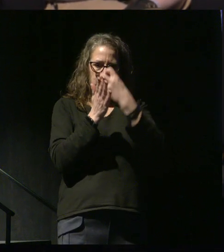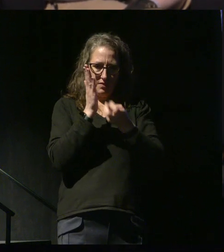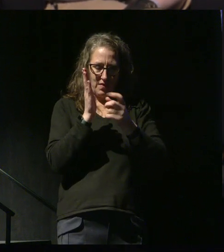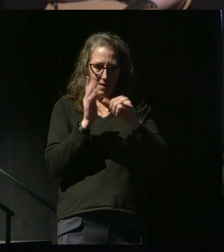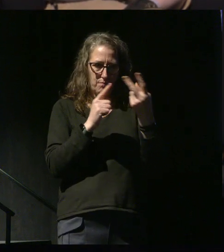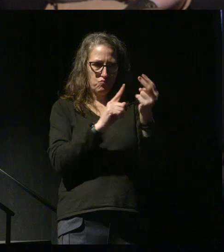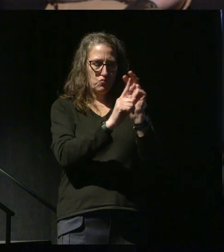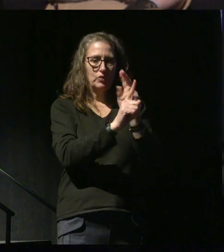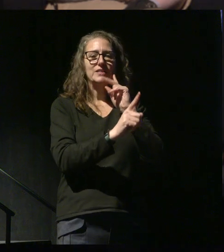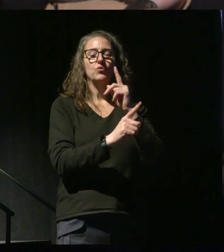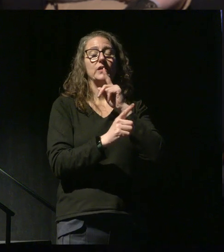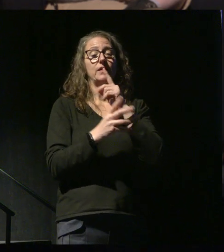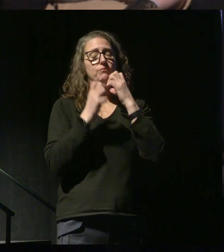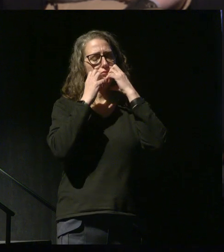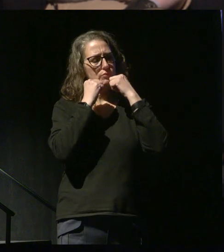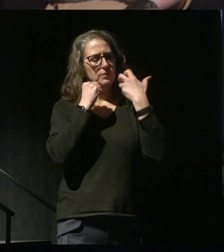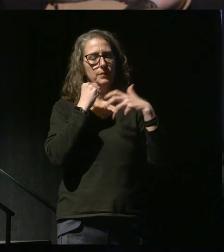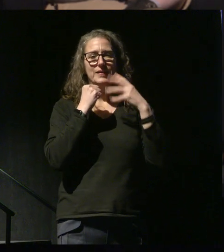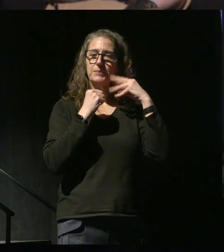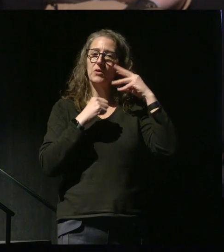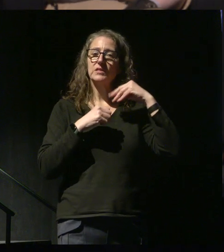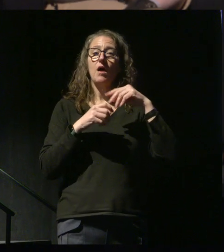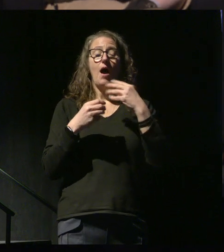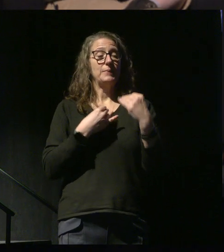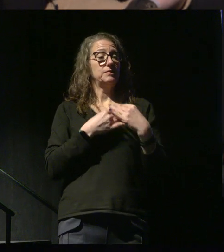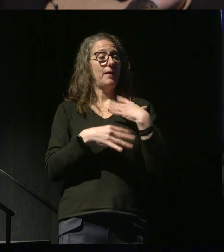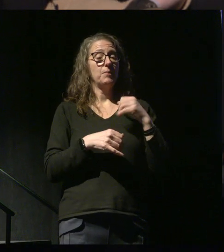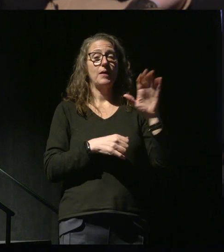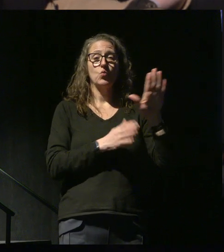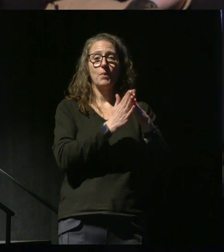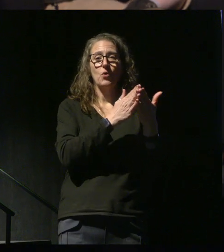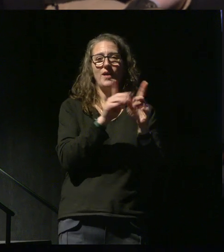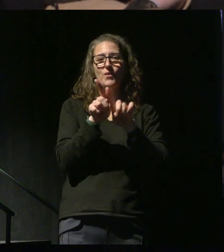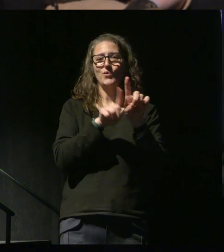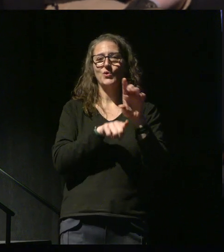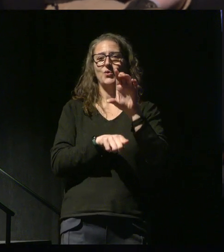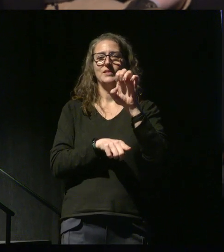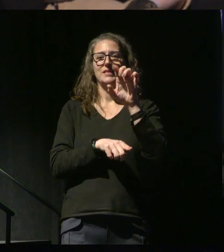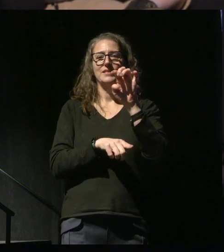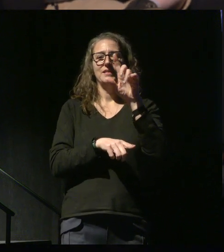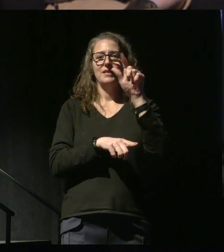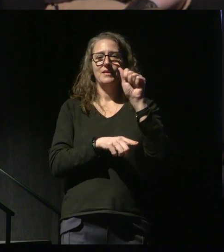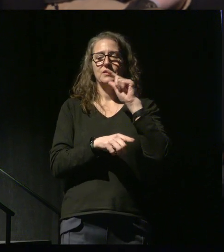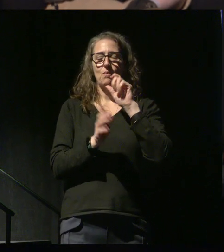so inspired by Cecilia's book. Mm. Which is also , a